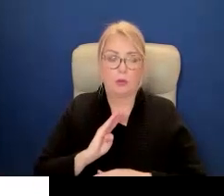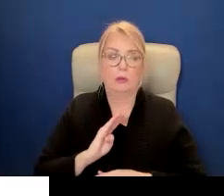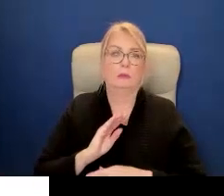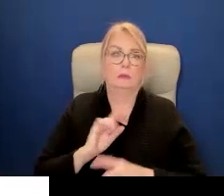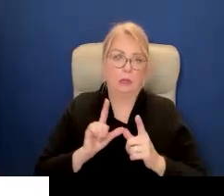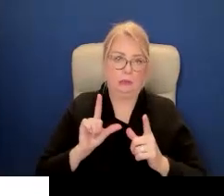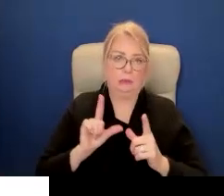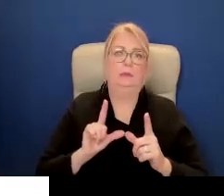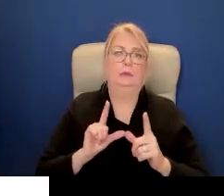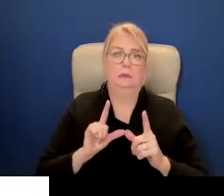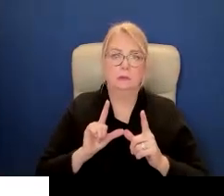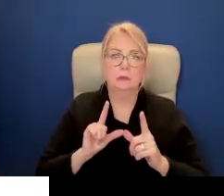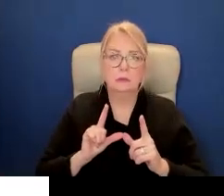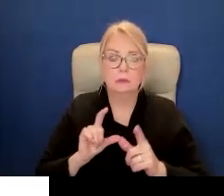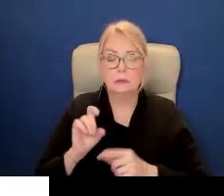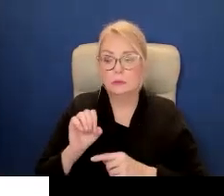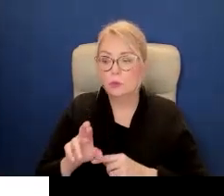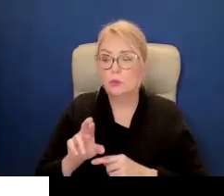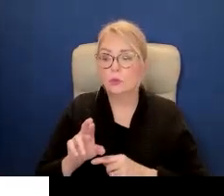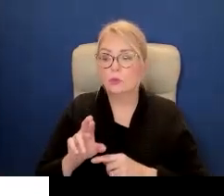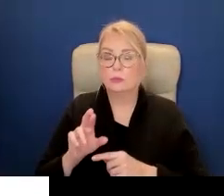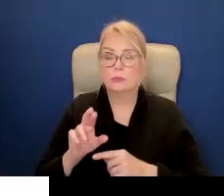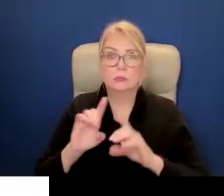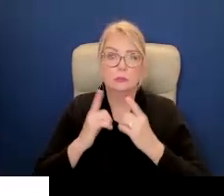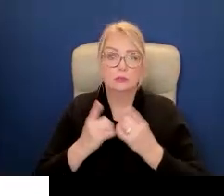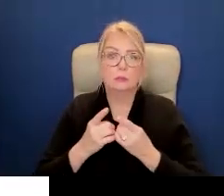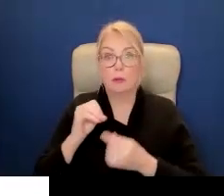Or the Department of Justice through their accreditation program.